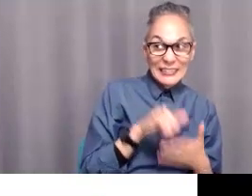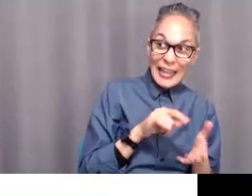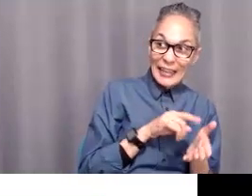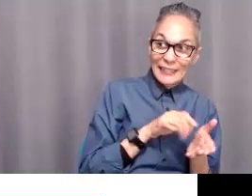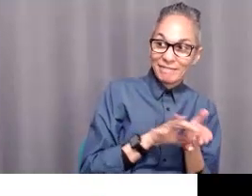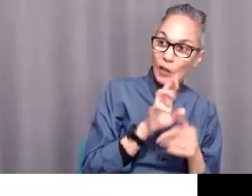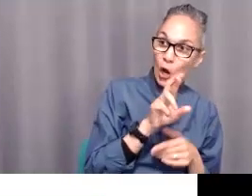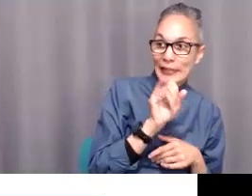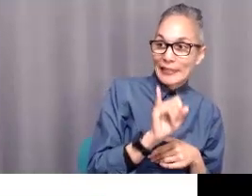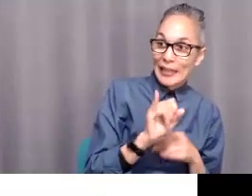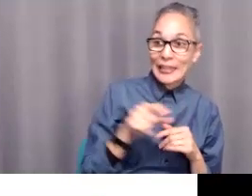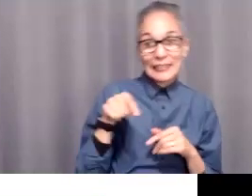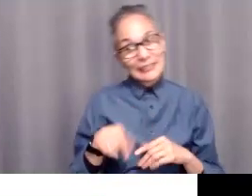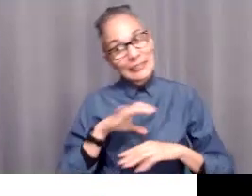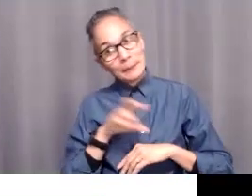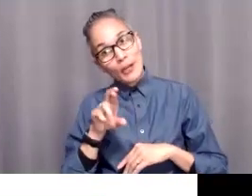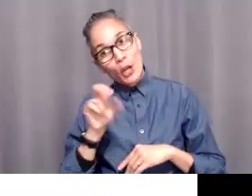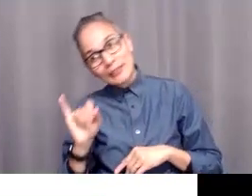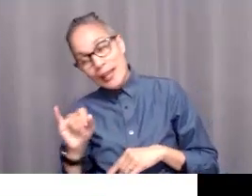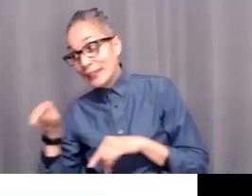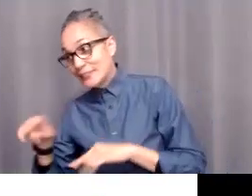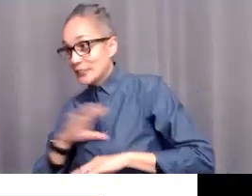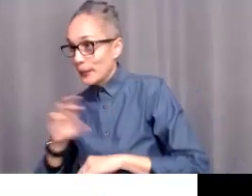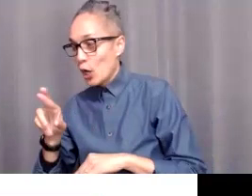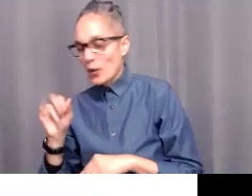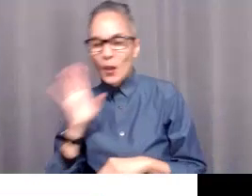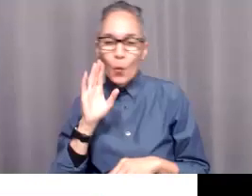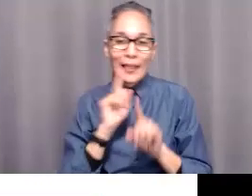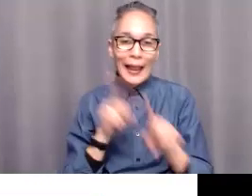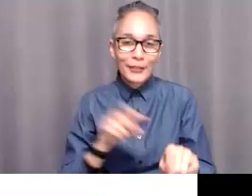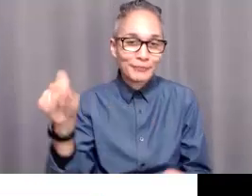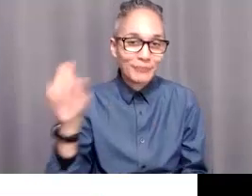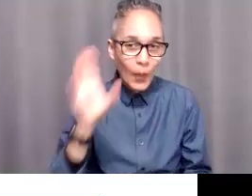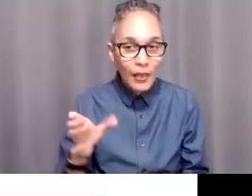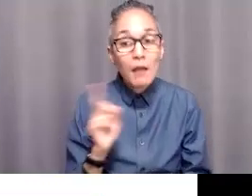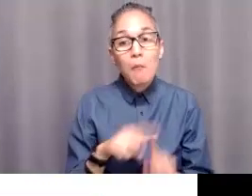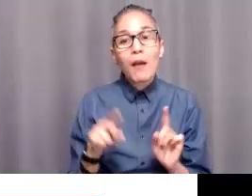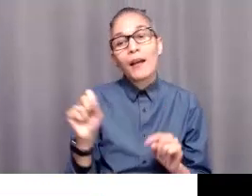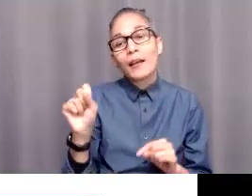What does this mean RSI? And so we'll get to those questions as well too. But Sally mentioned yes.